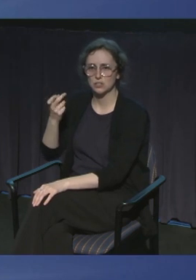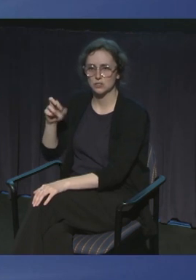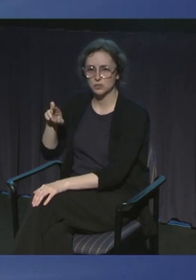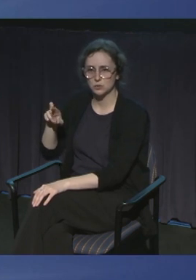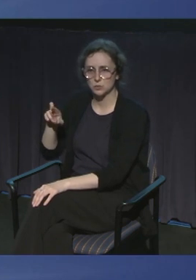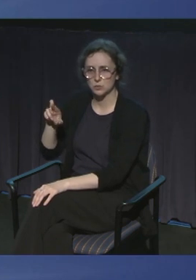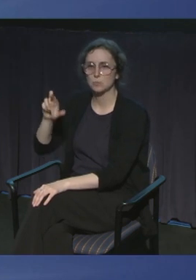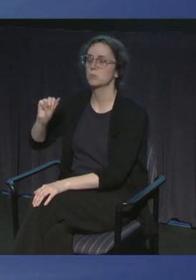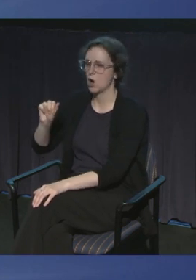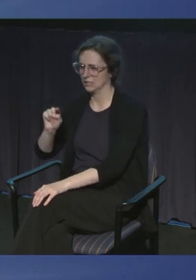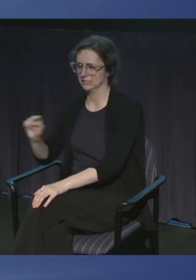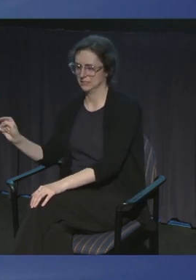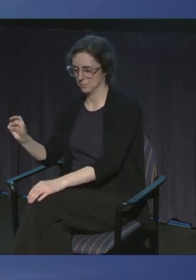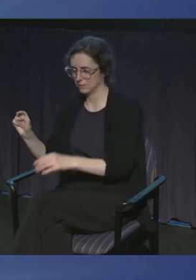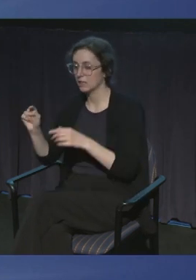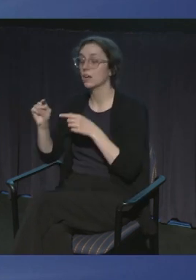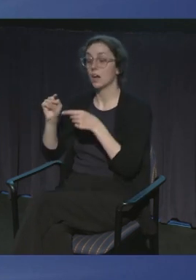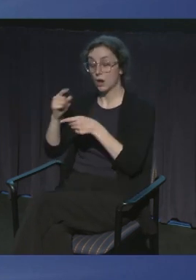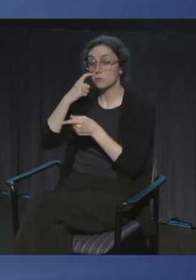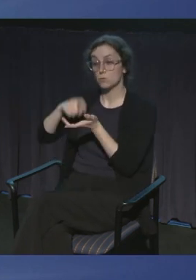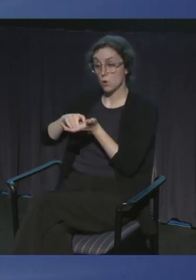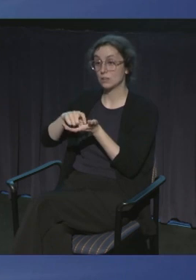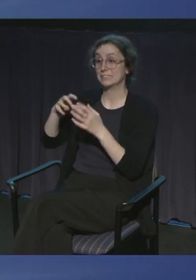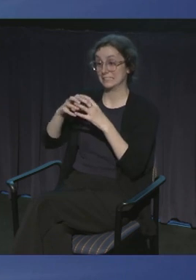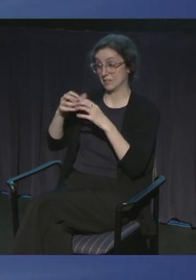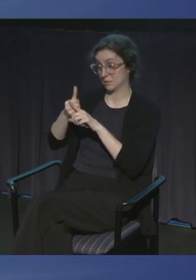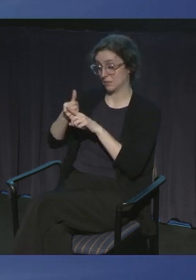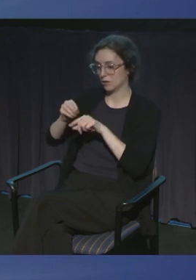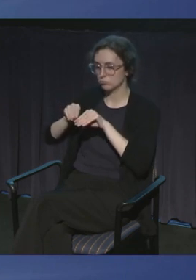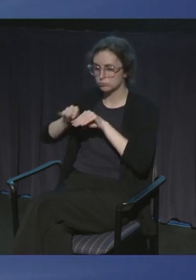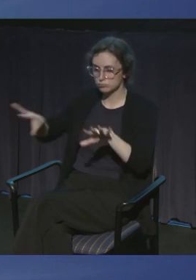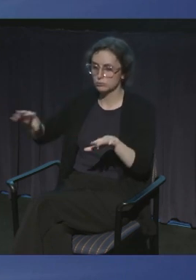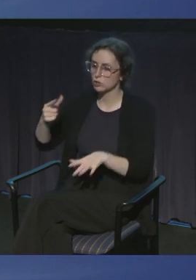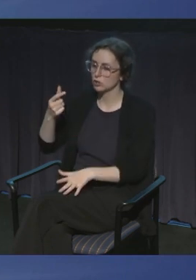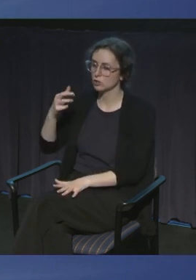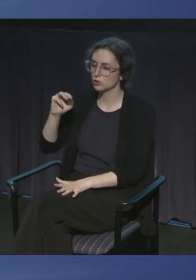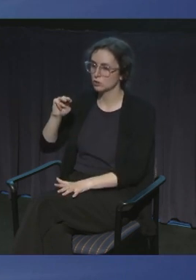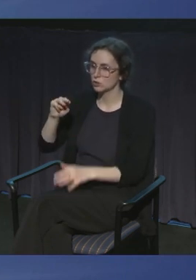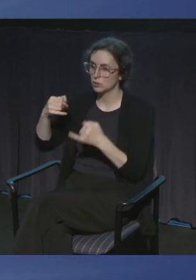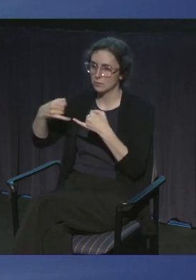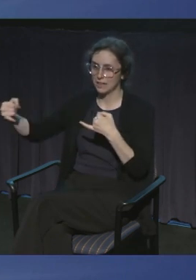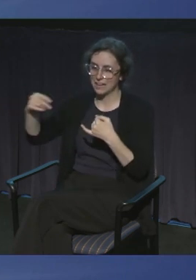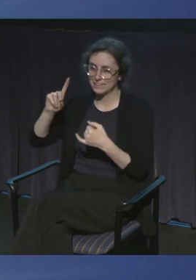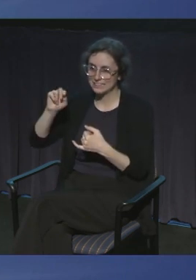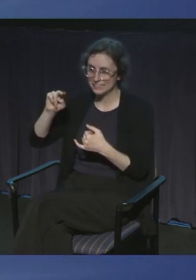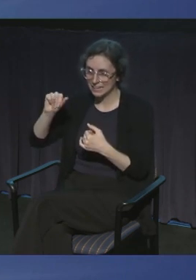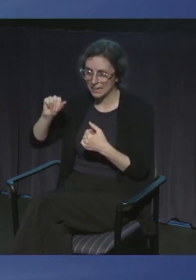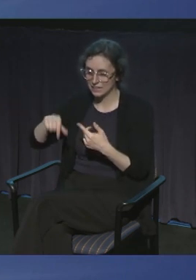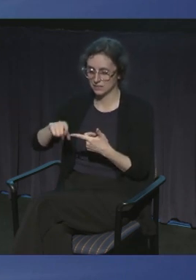SARS-COV2 RELEASES GERMLINE DNA, ALSO MITOCHONDRIAL DNA AND